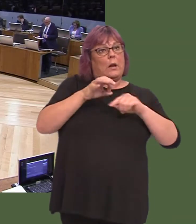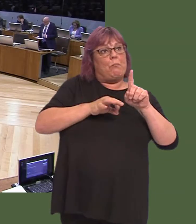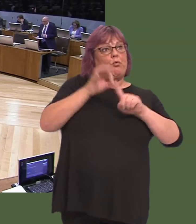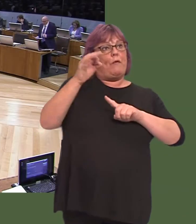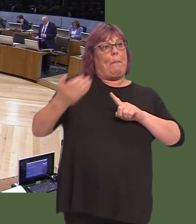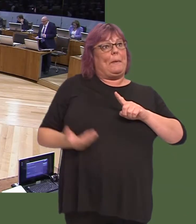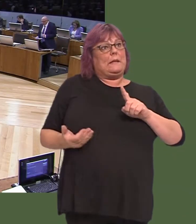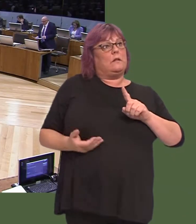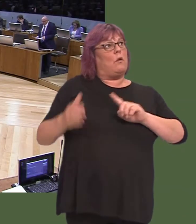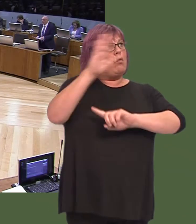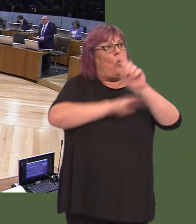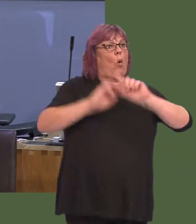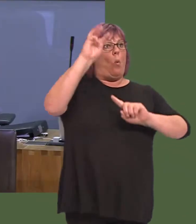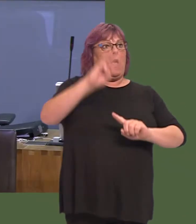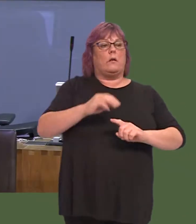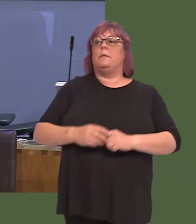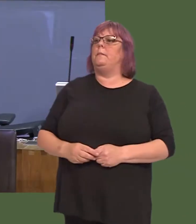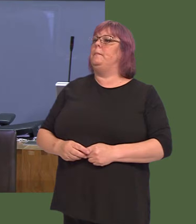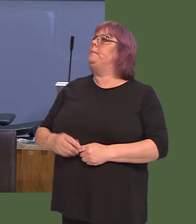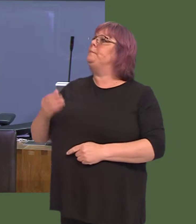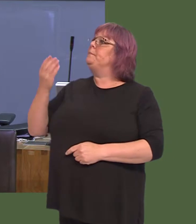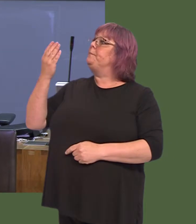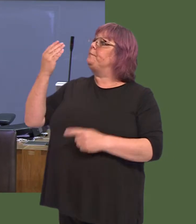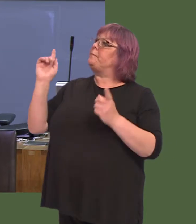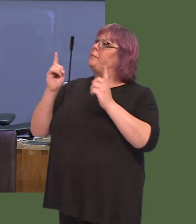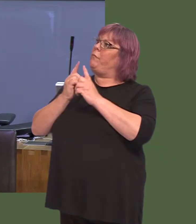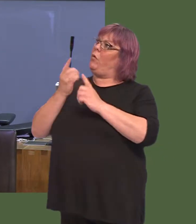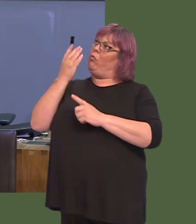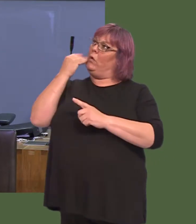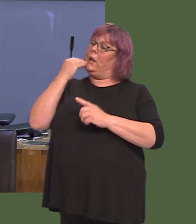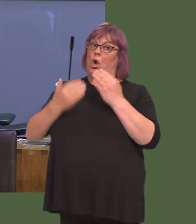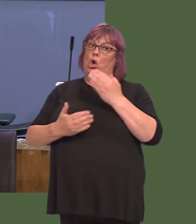Paul Davies AM: First Minister, I met with a relatively new business in my constituency